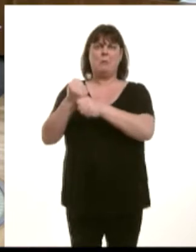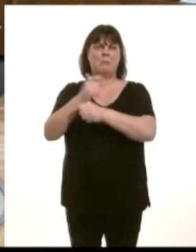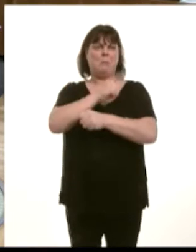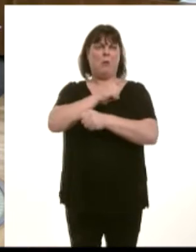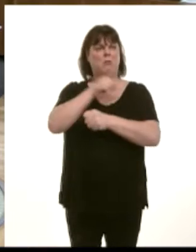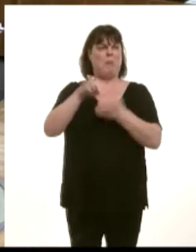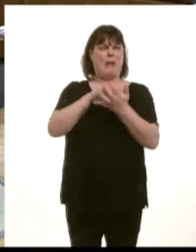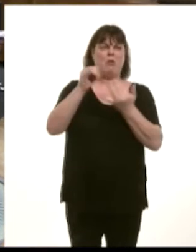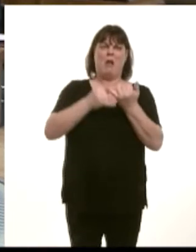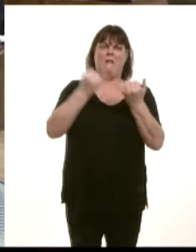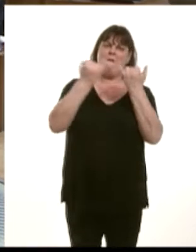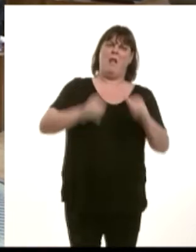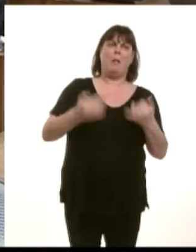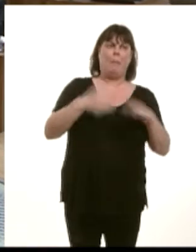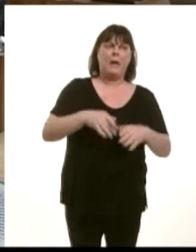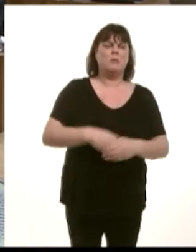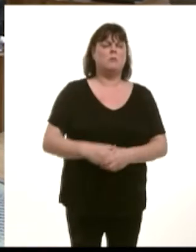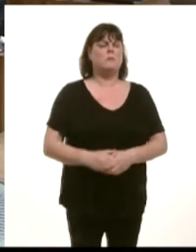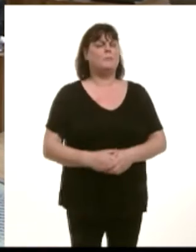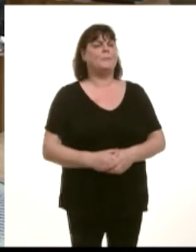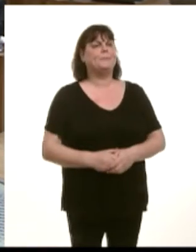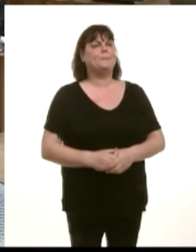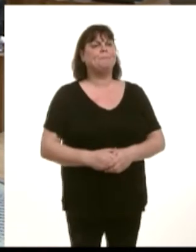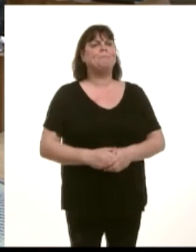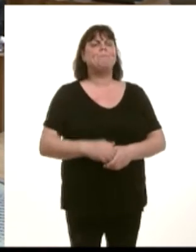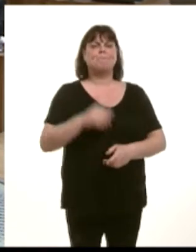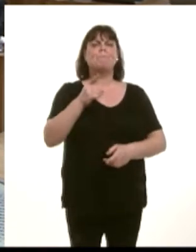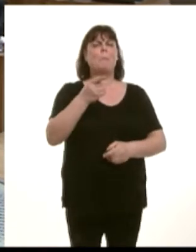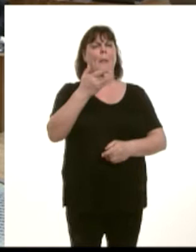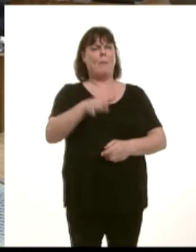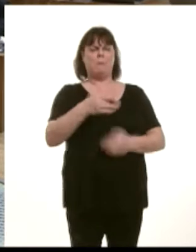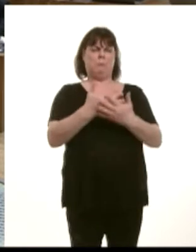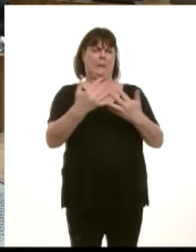Ann Jones: First Minister, I have mentioned in this Chamber many times the pleasing A&E